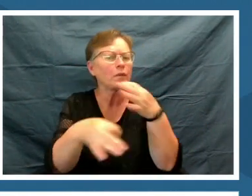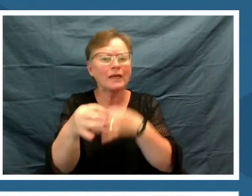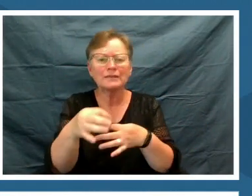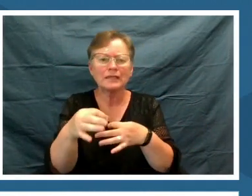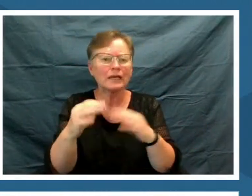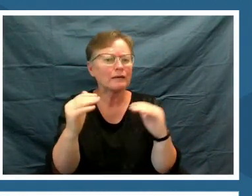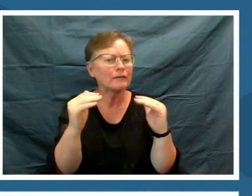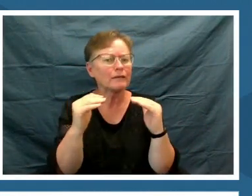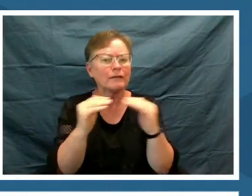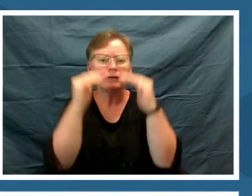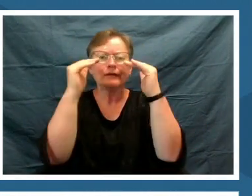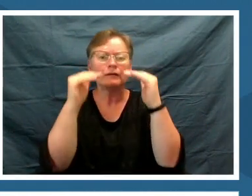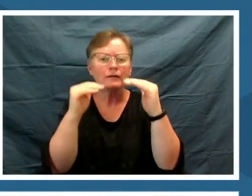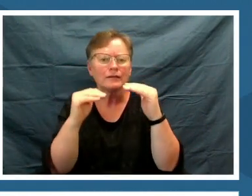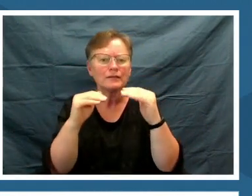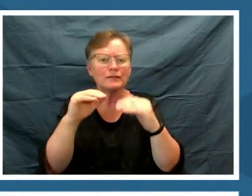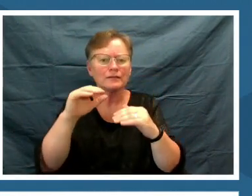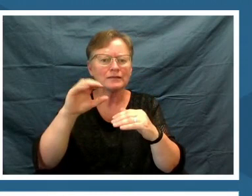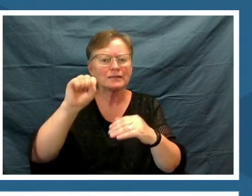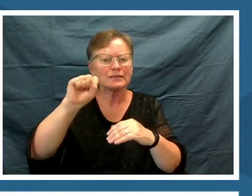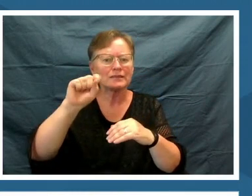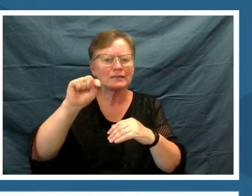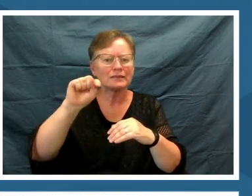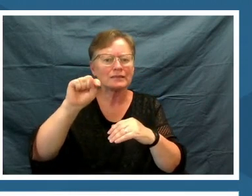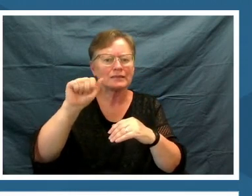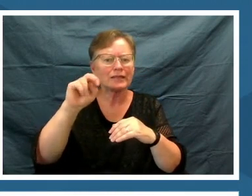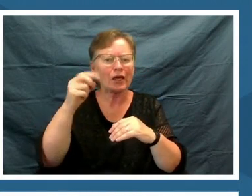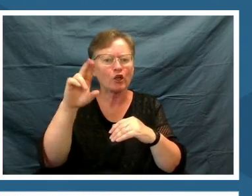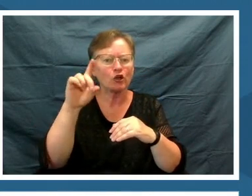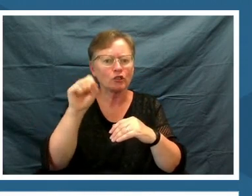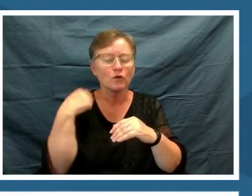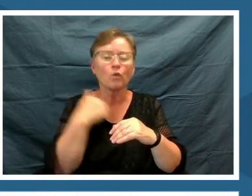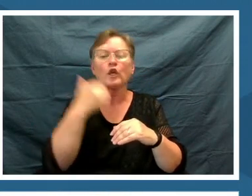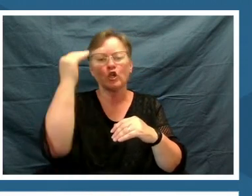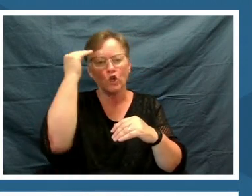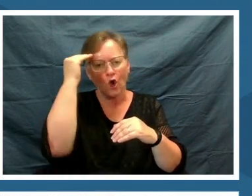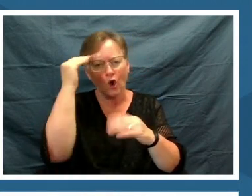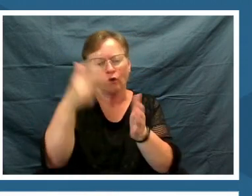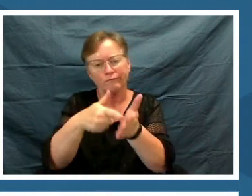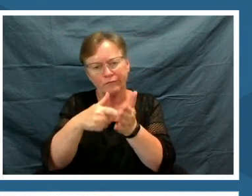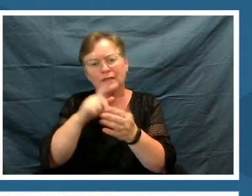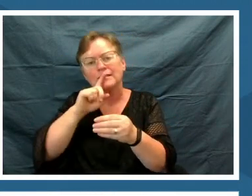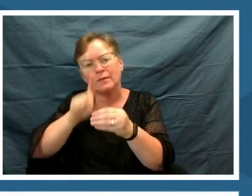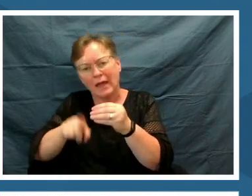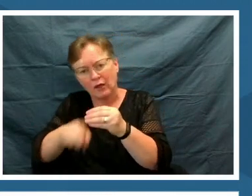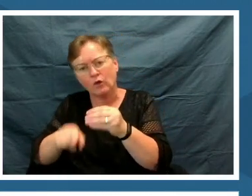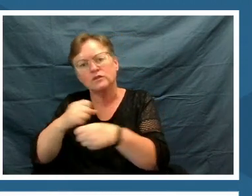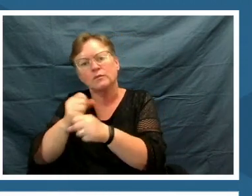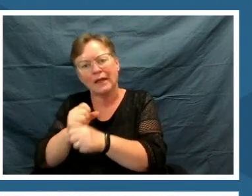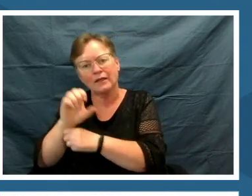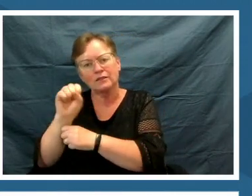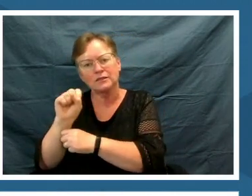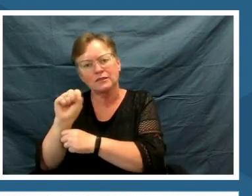have to have those building blocks you have to have tomatoes to make salsa um